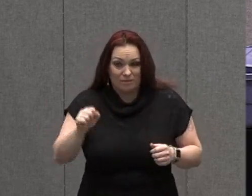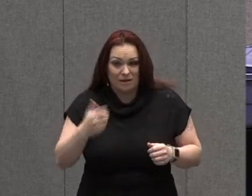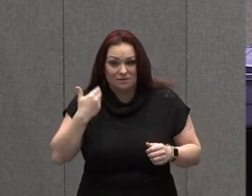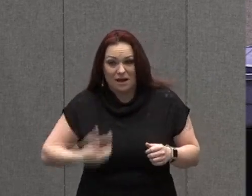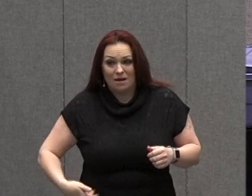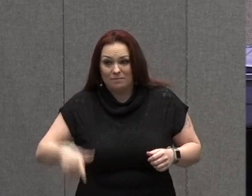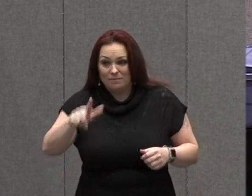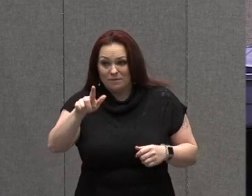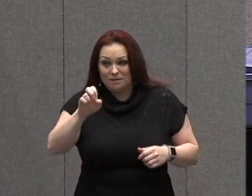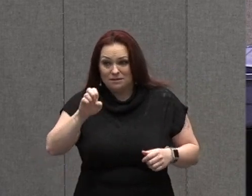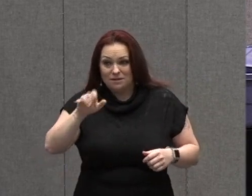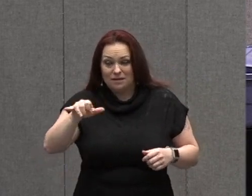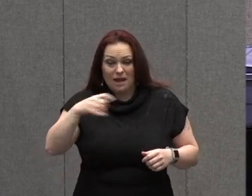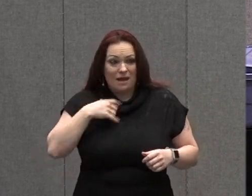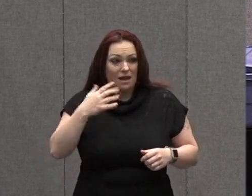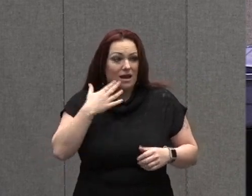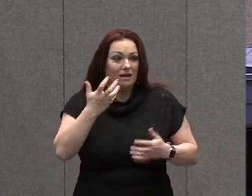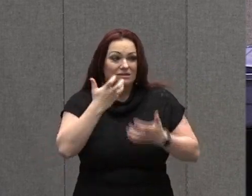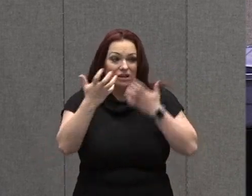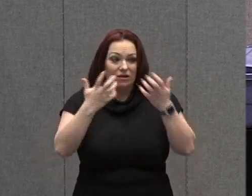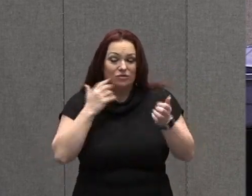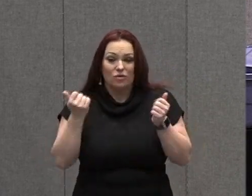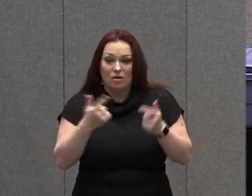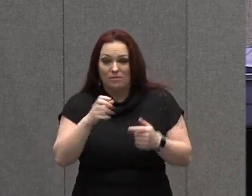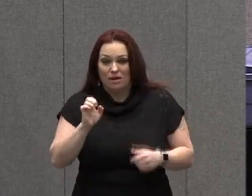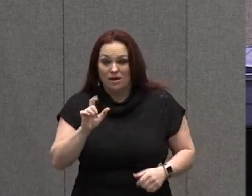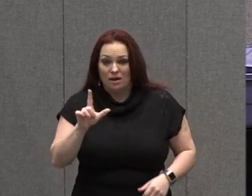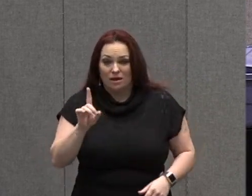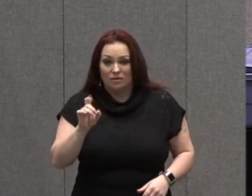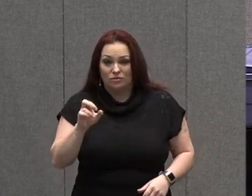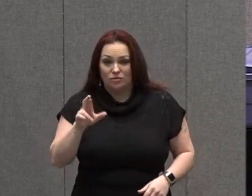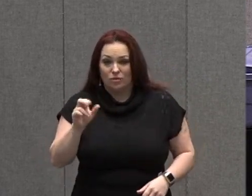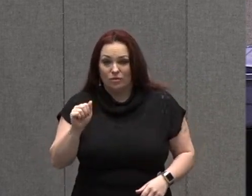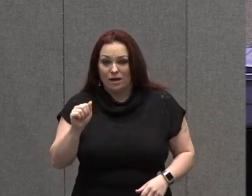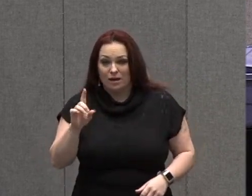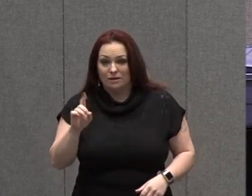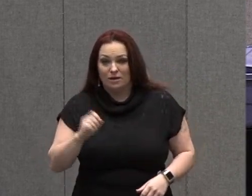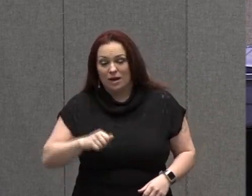shout out to all my Alvarado students. And I'm Mr. or Señor Carillo